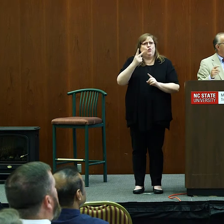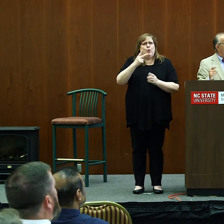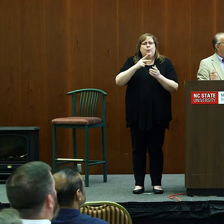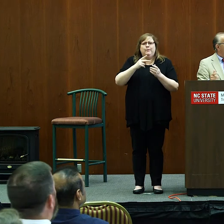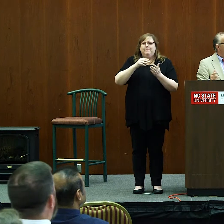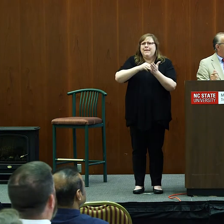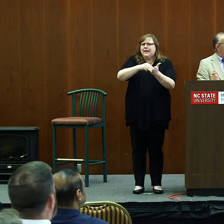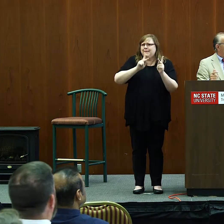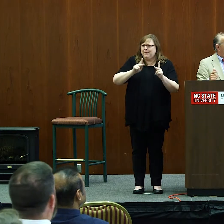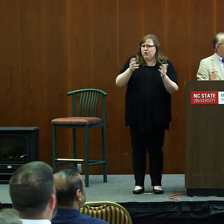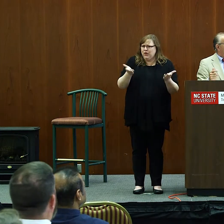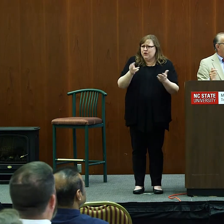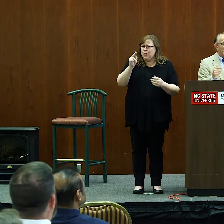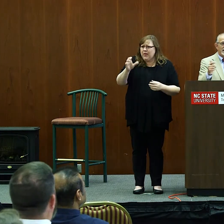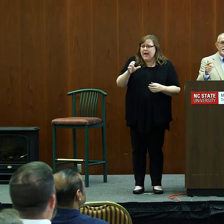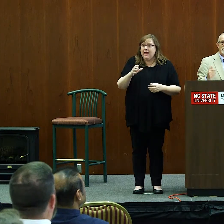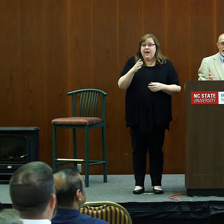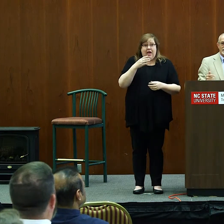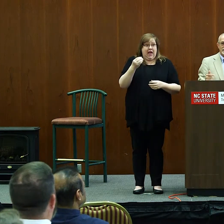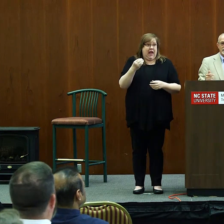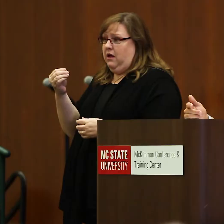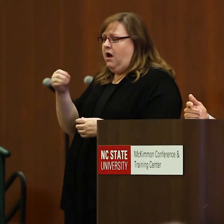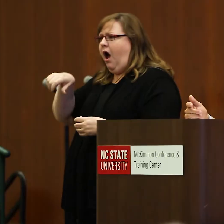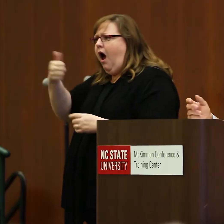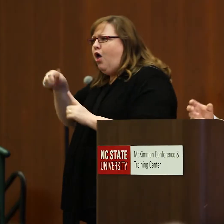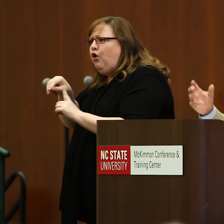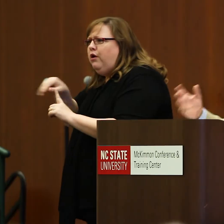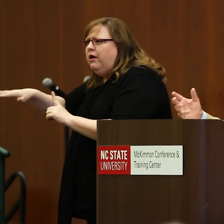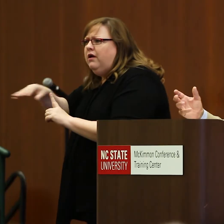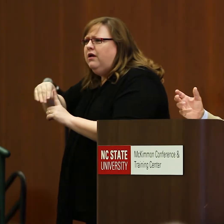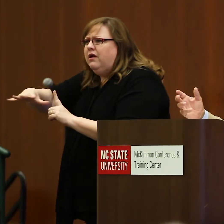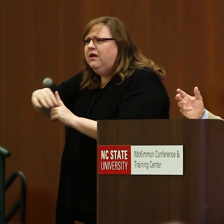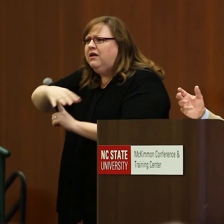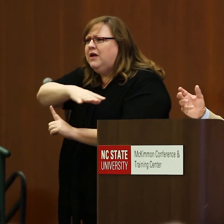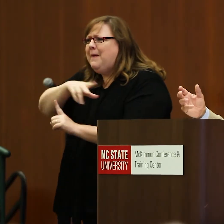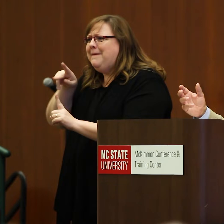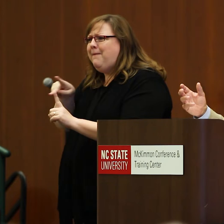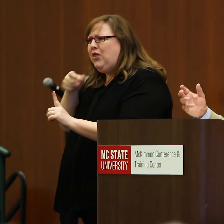other people that that impacts. So it's not just the folks that are on the